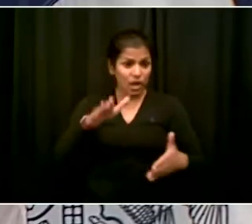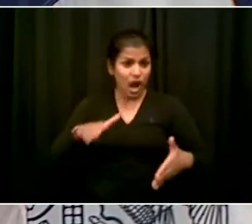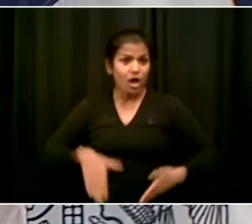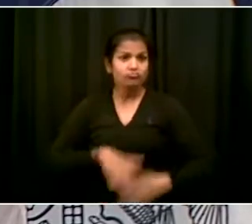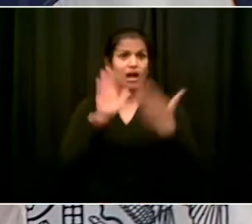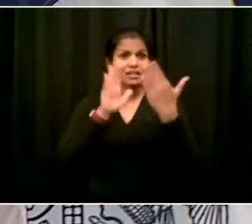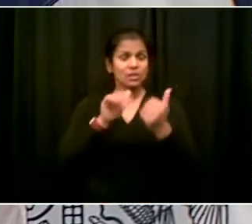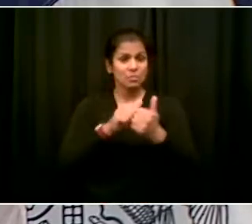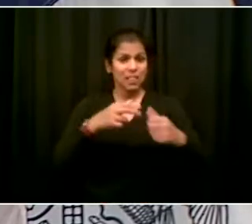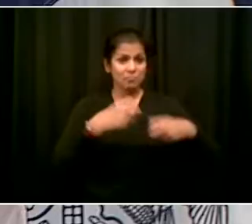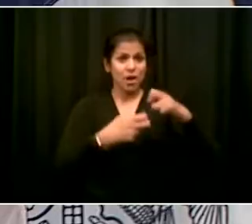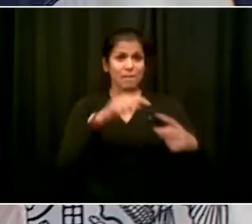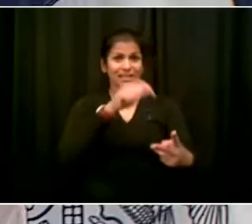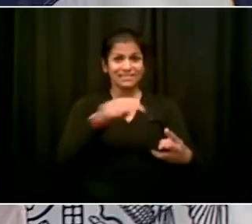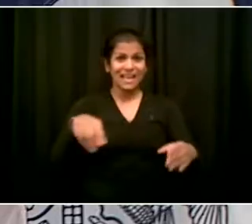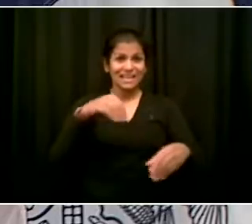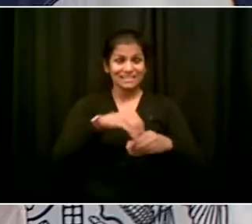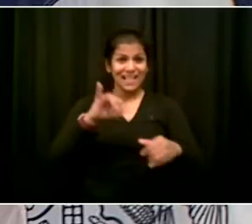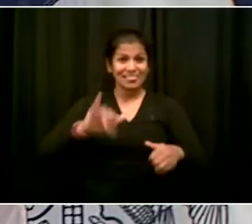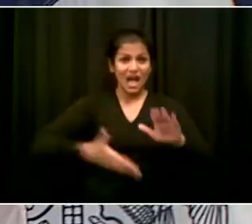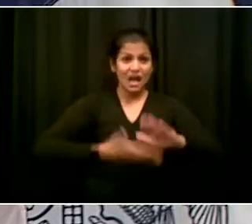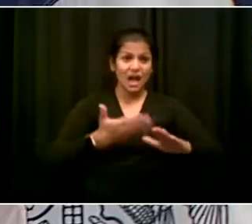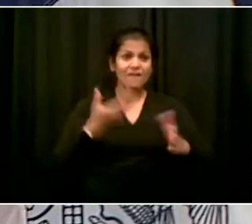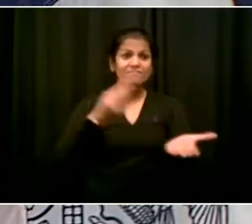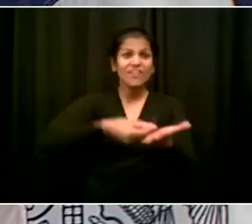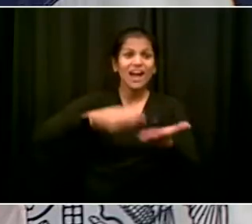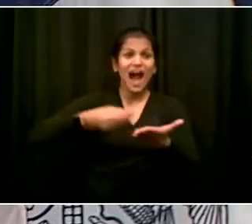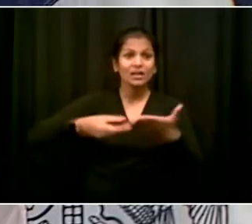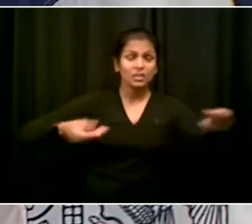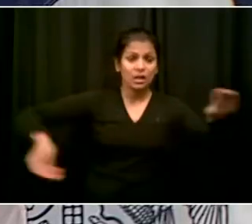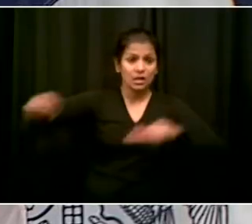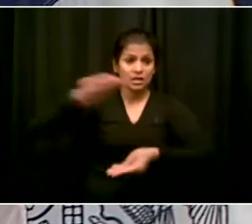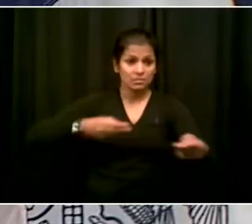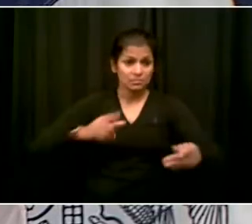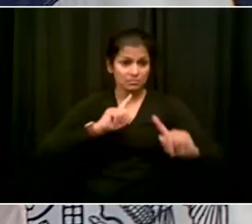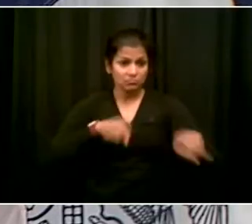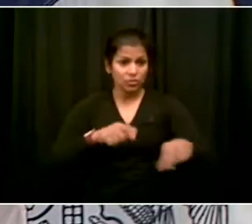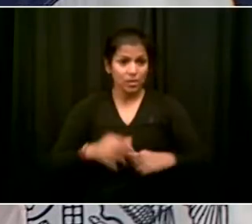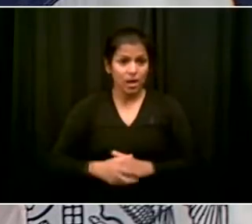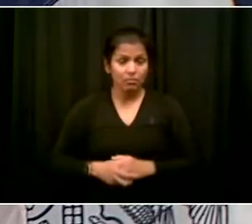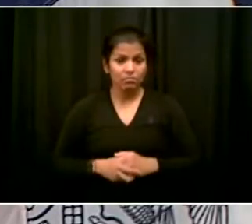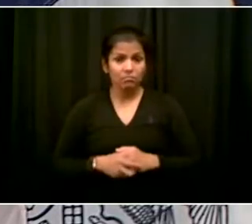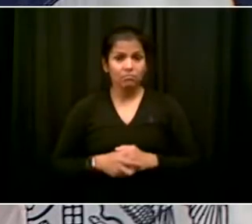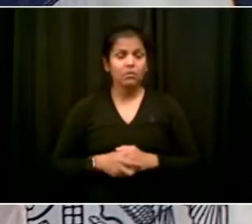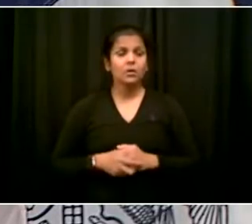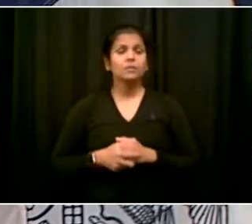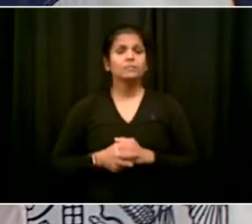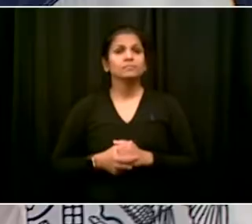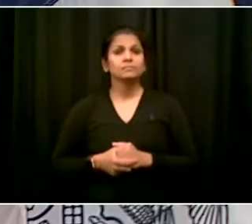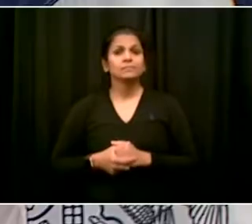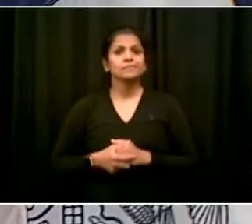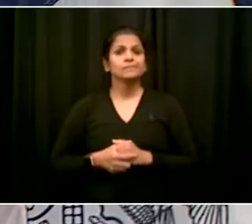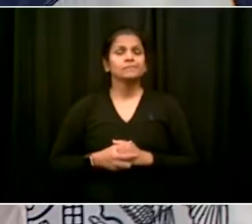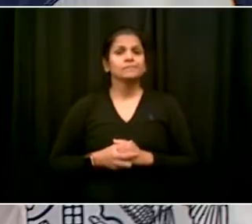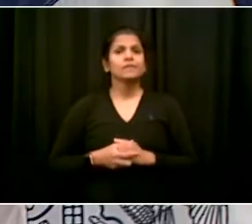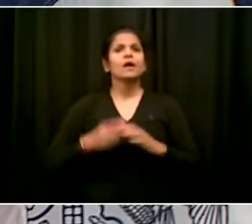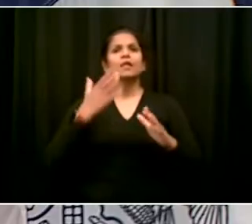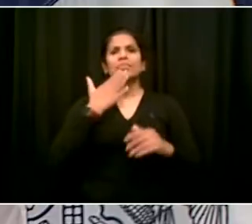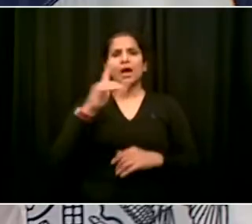THINKING ABOO UT TO ADDRESS THIS TOP TO BOTTOM